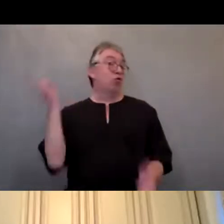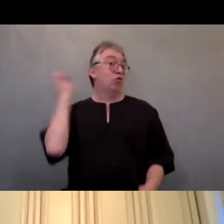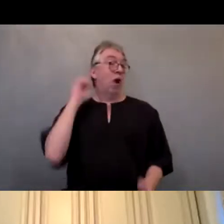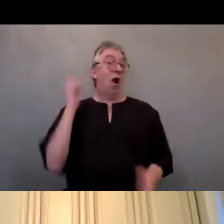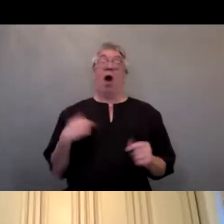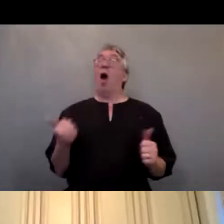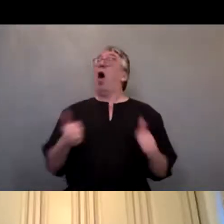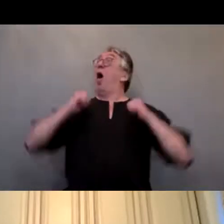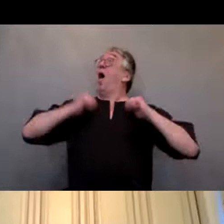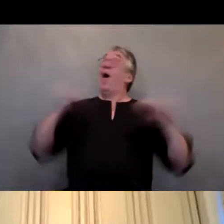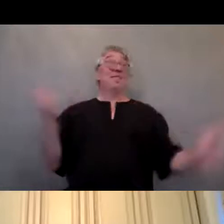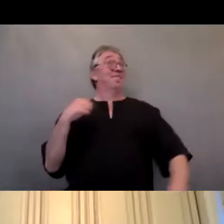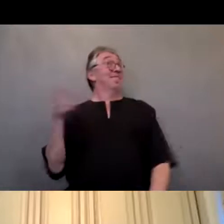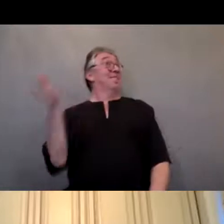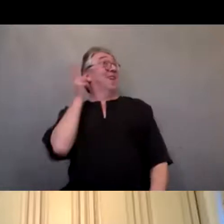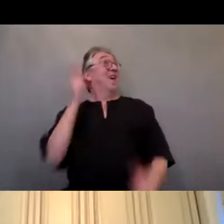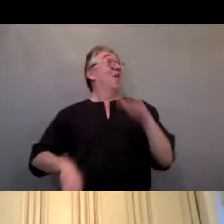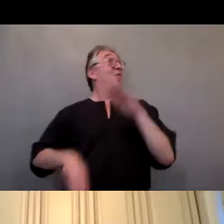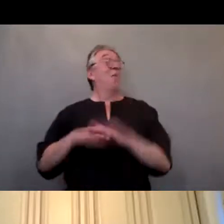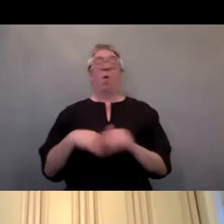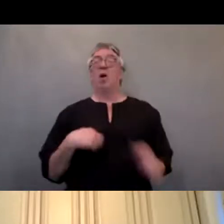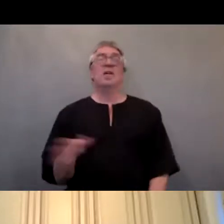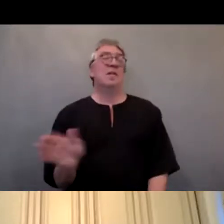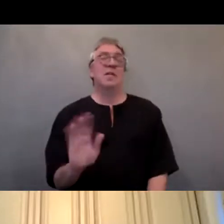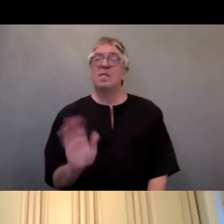not a poster child for cochlear implants. It wasn't, when they put it